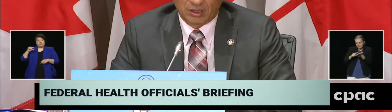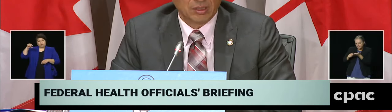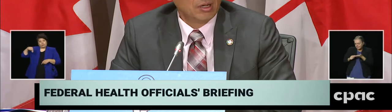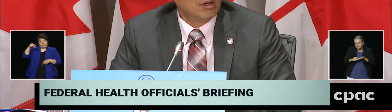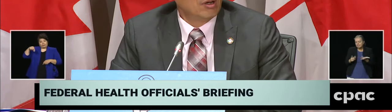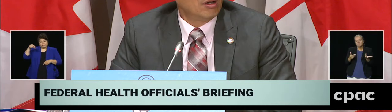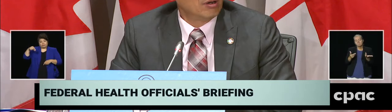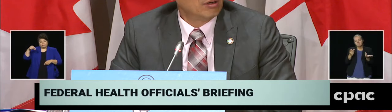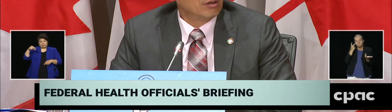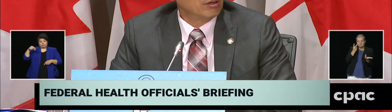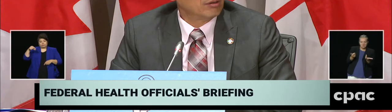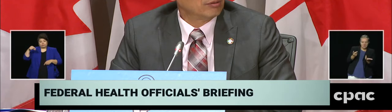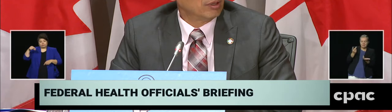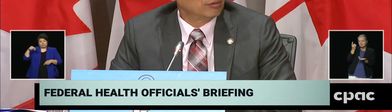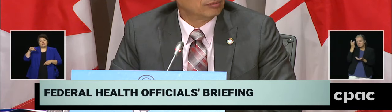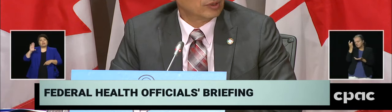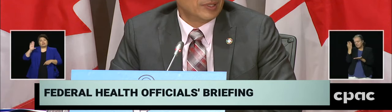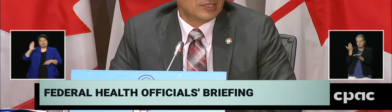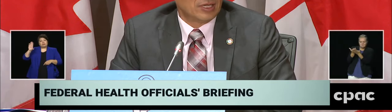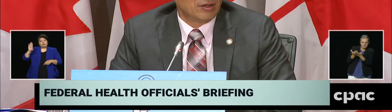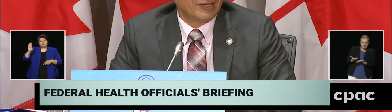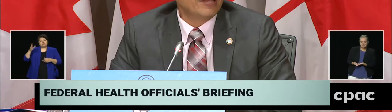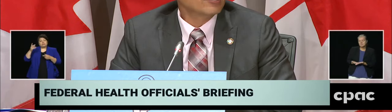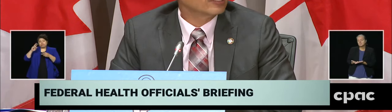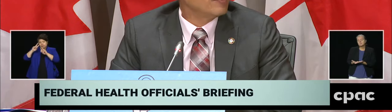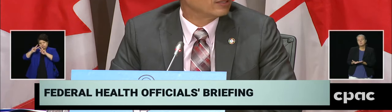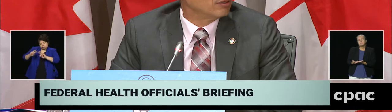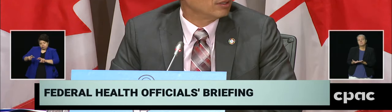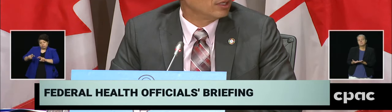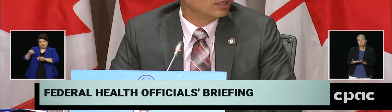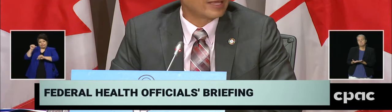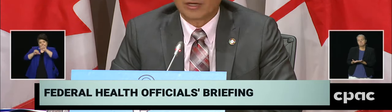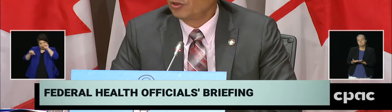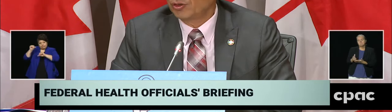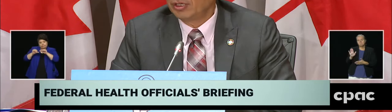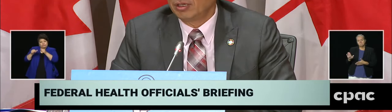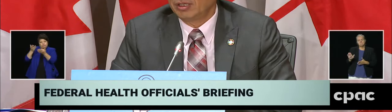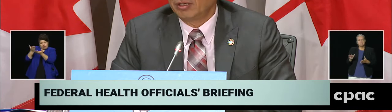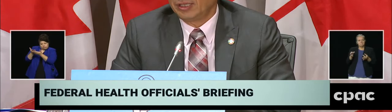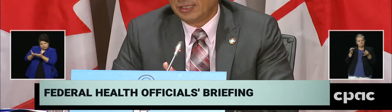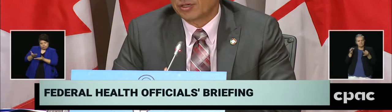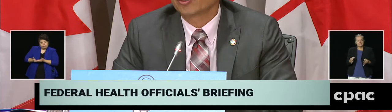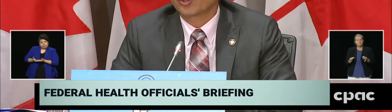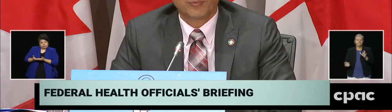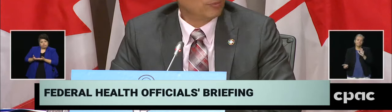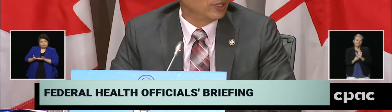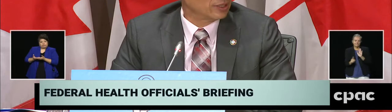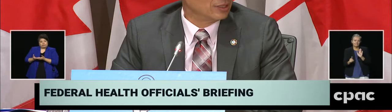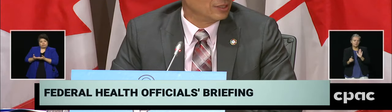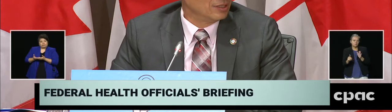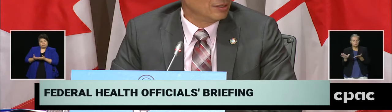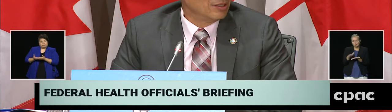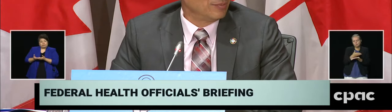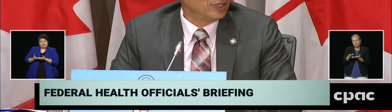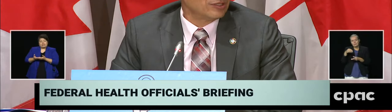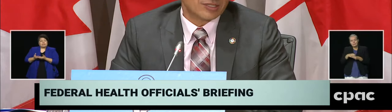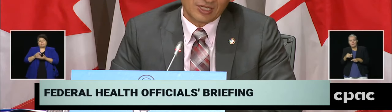THAT'S WHY WE THINK QUEBEC,